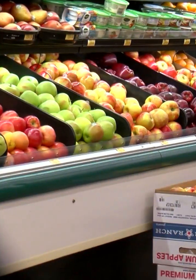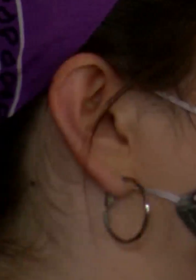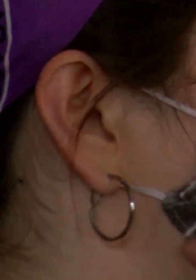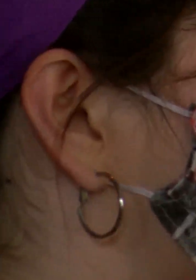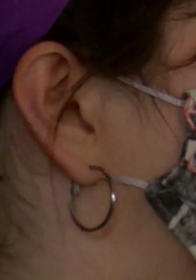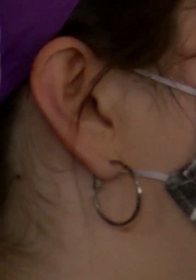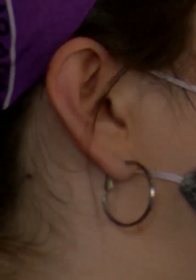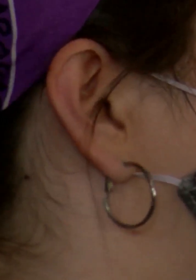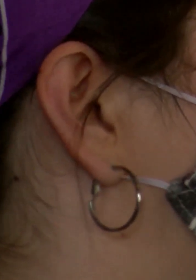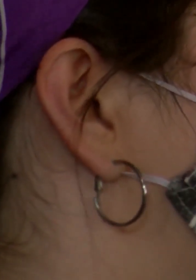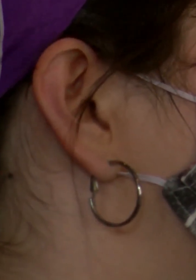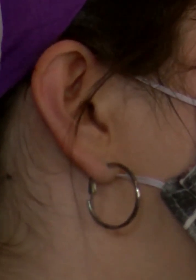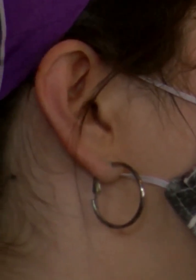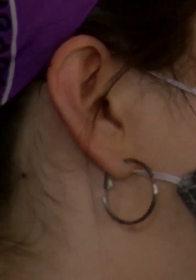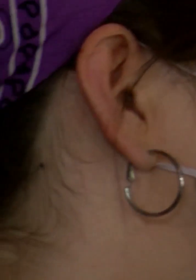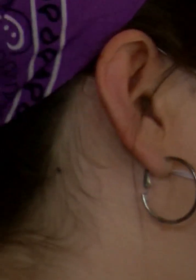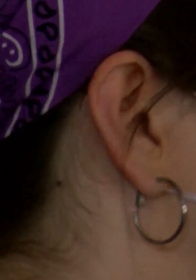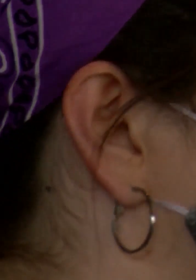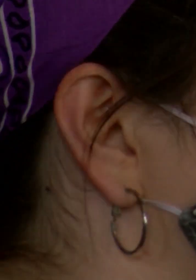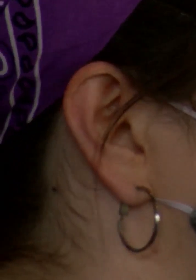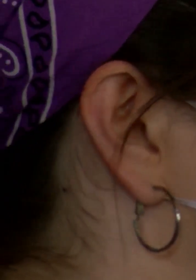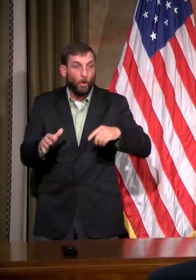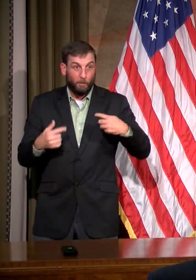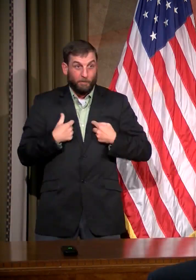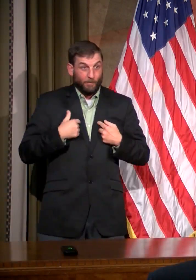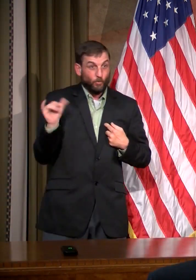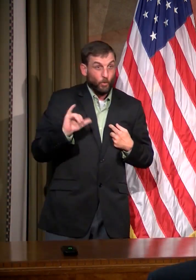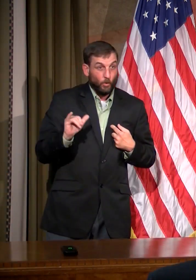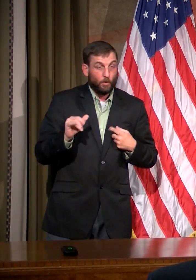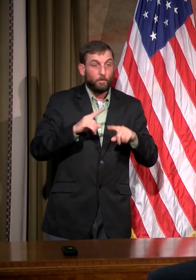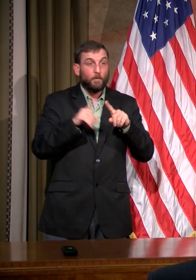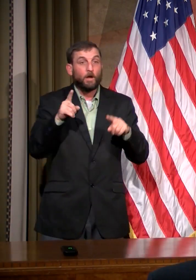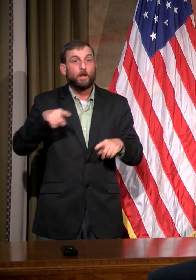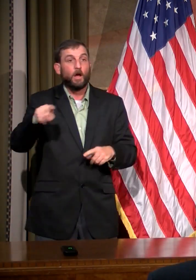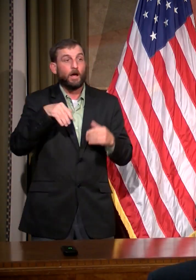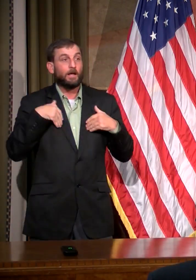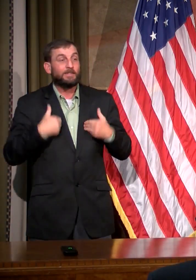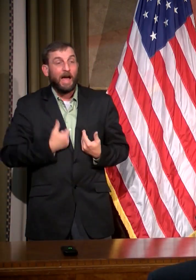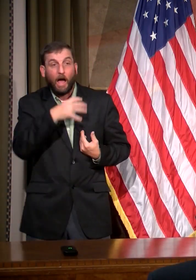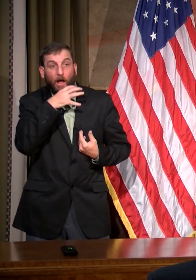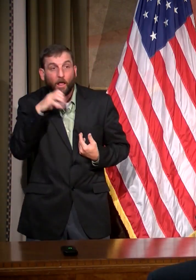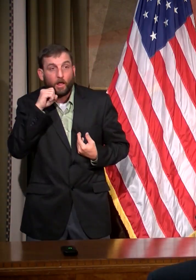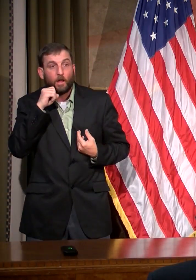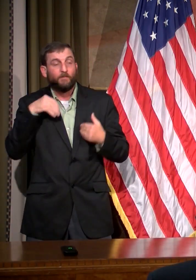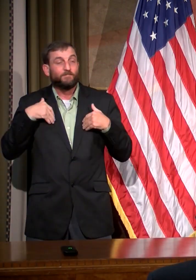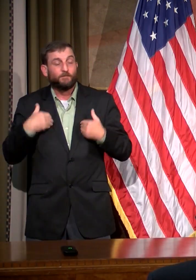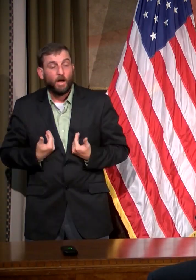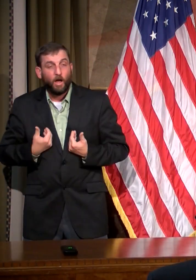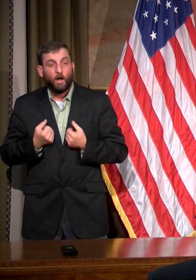it and fatigued by it doesn't mean it's going to go away. EDWARDS SAYS THAT BECAUSE LIVES ARE AT RISK...HE HOPES